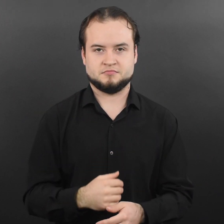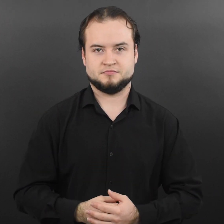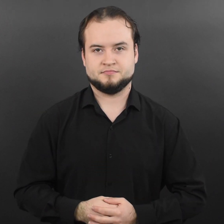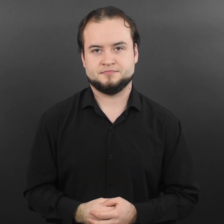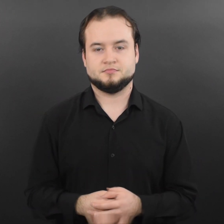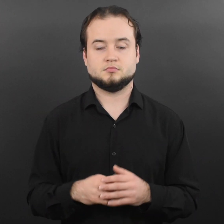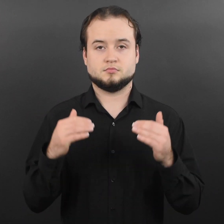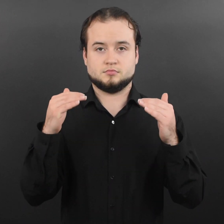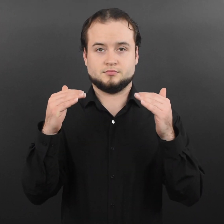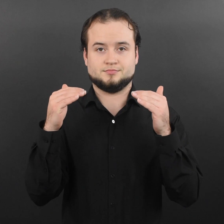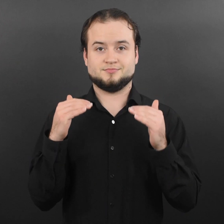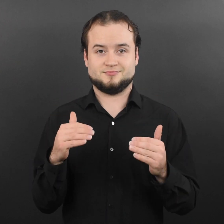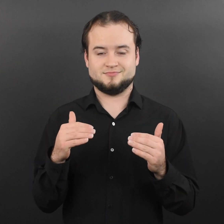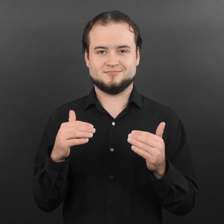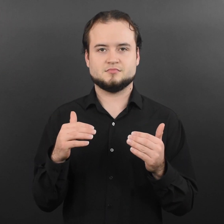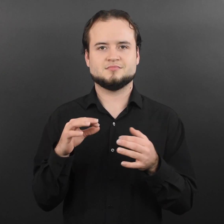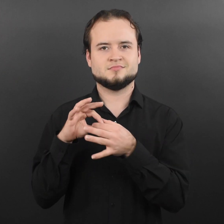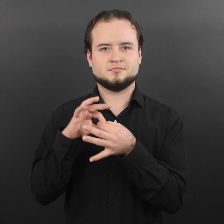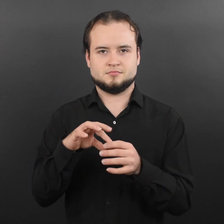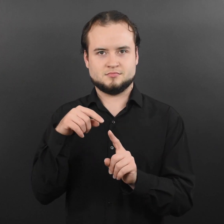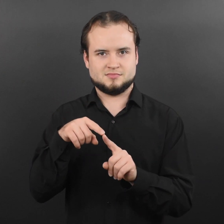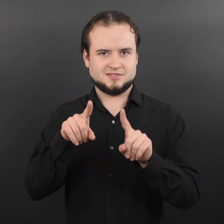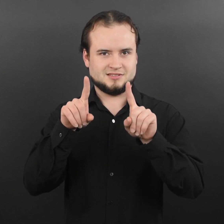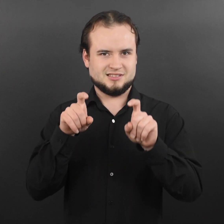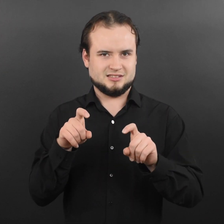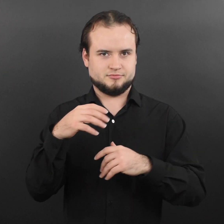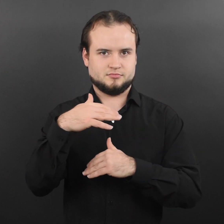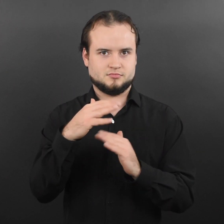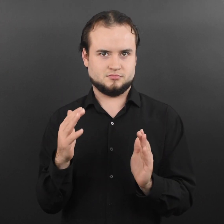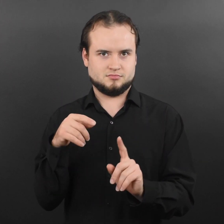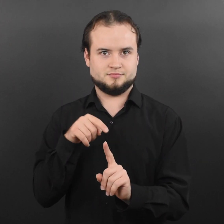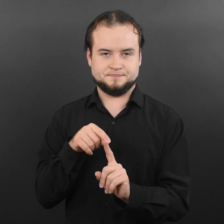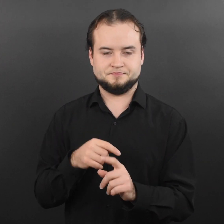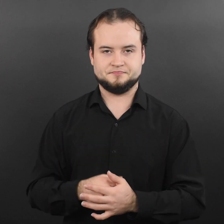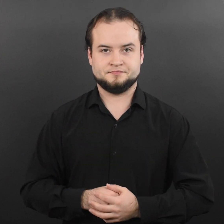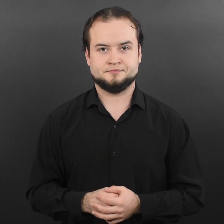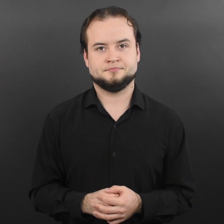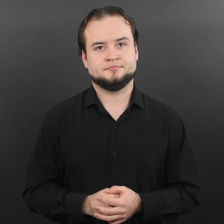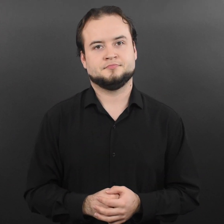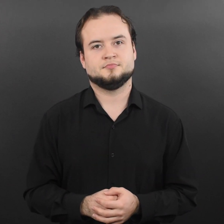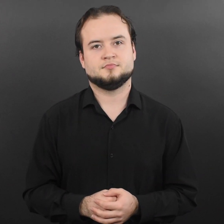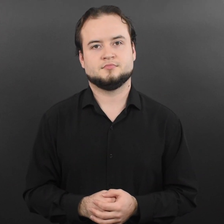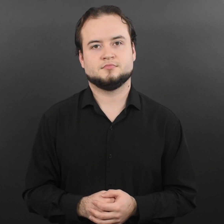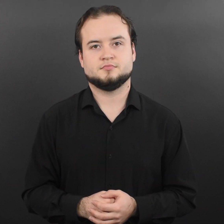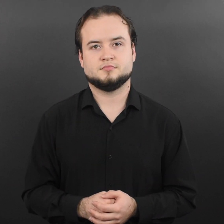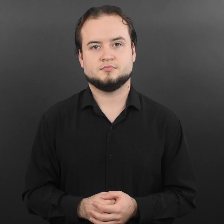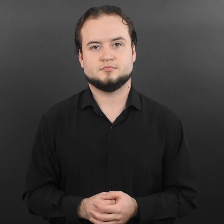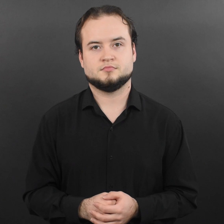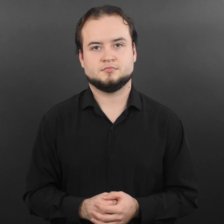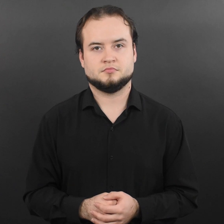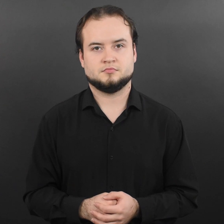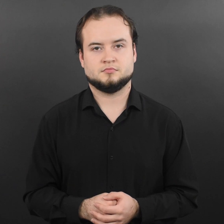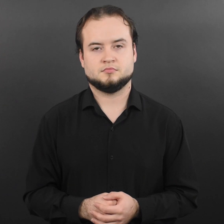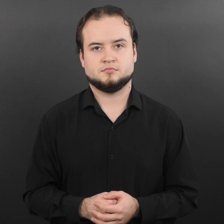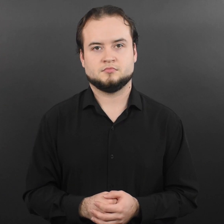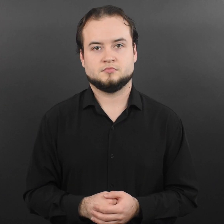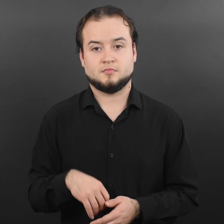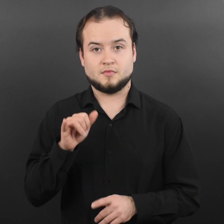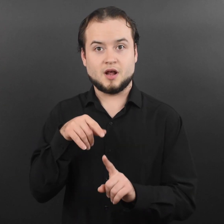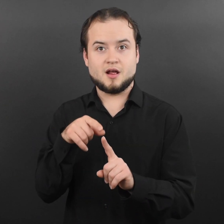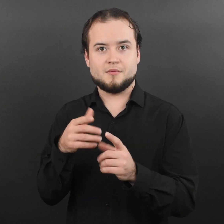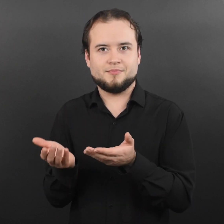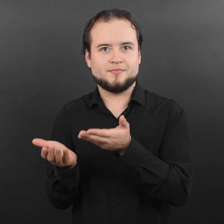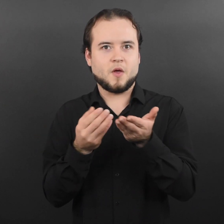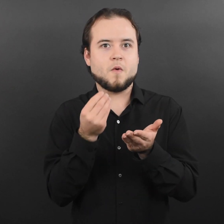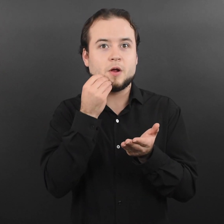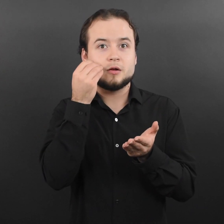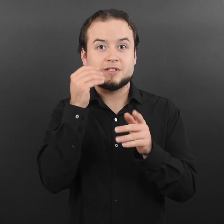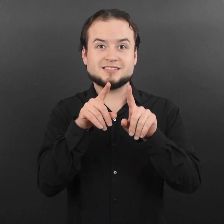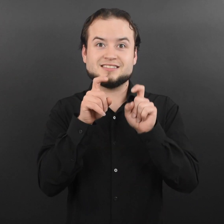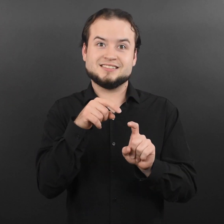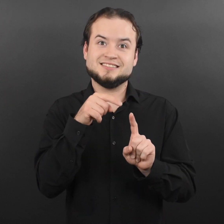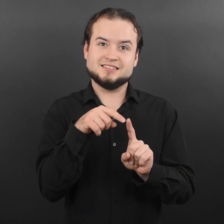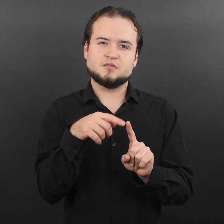What kind of tests are the at-home tests? QuickVue rapid antigen test kits.